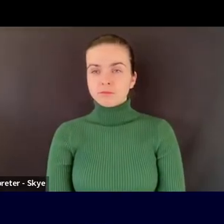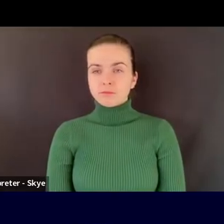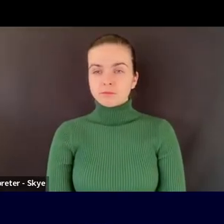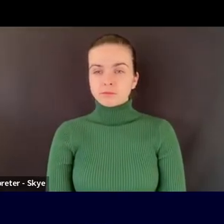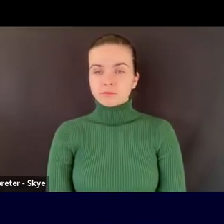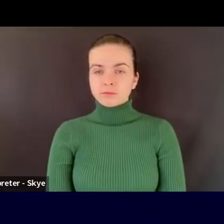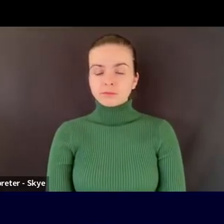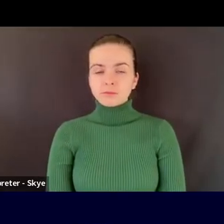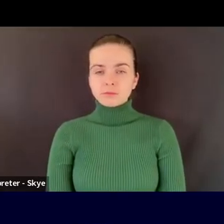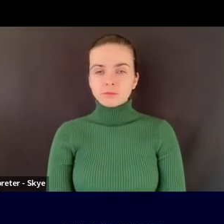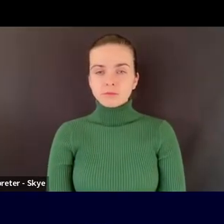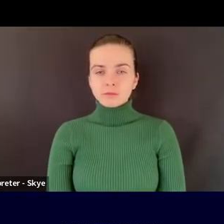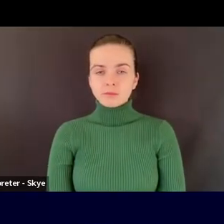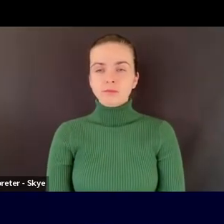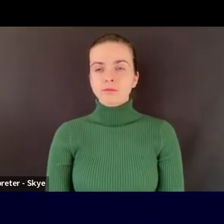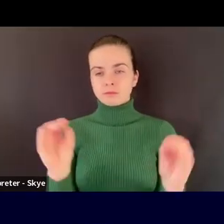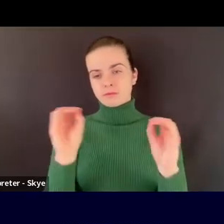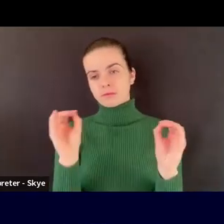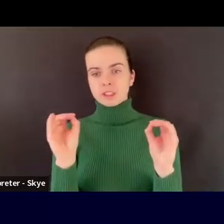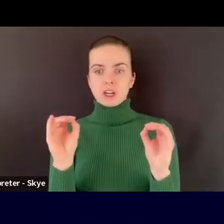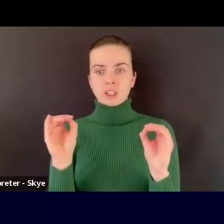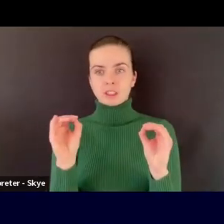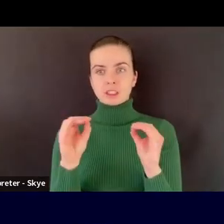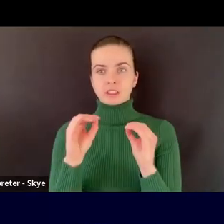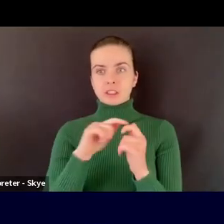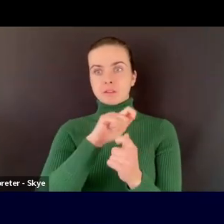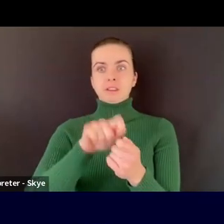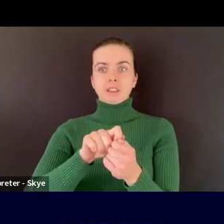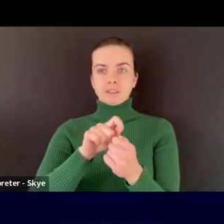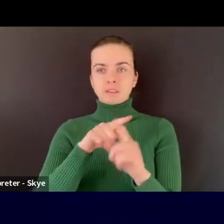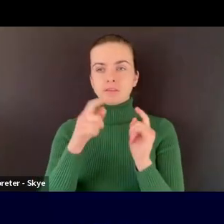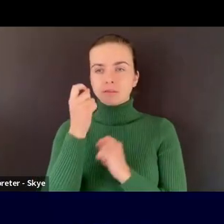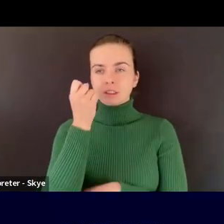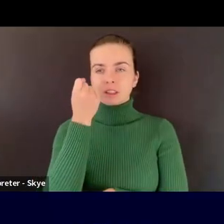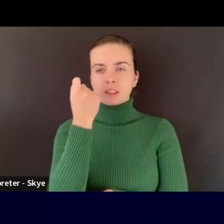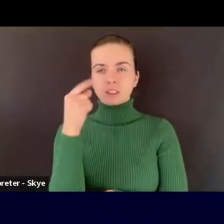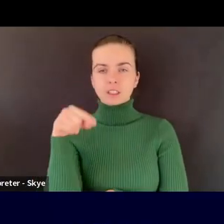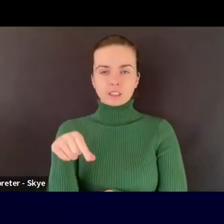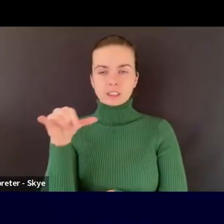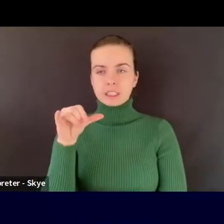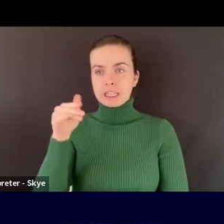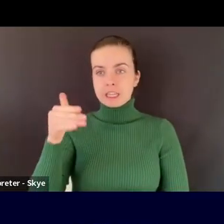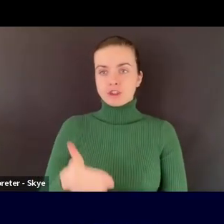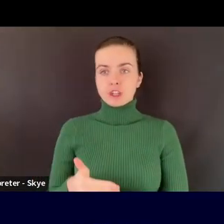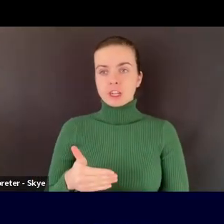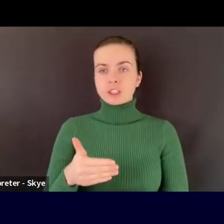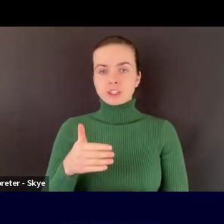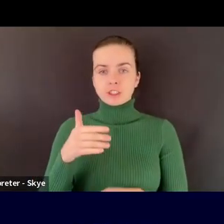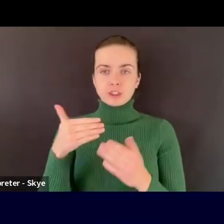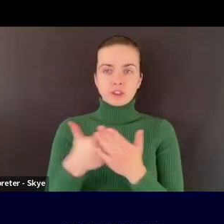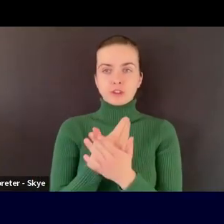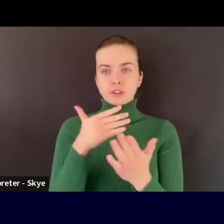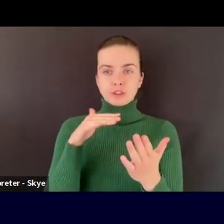Michelle: Nothing very specific. However, this is sort of the introduction to this new study,